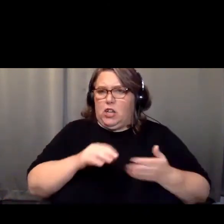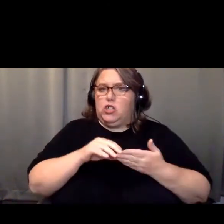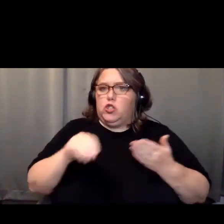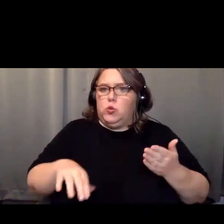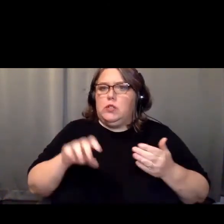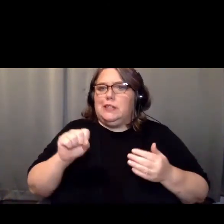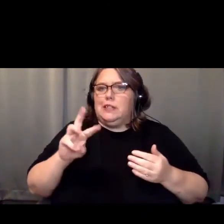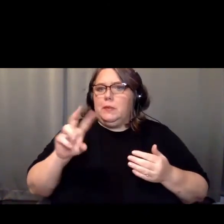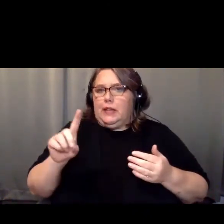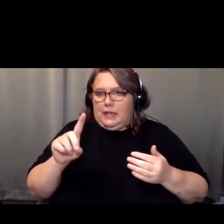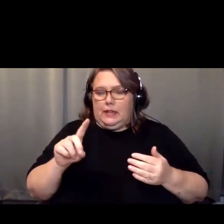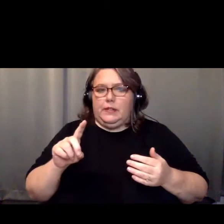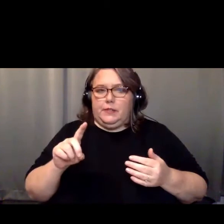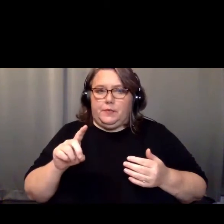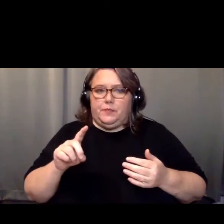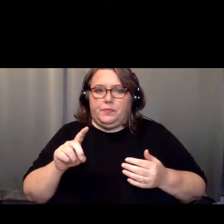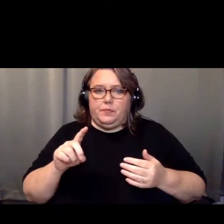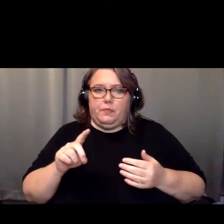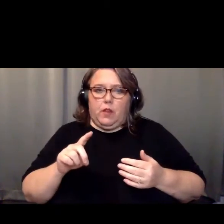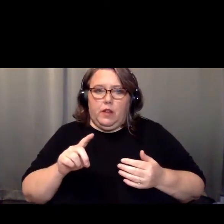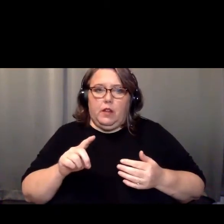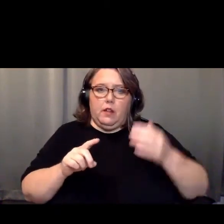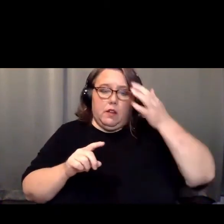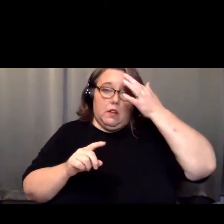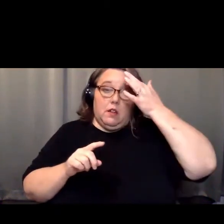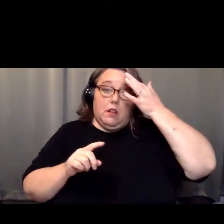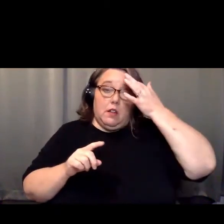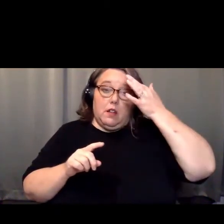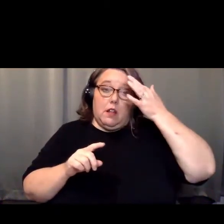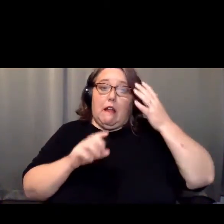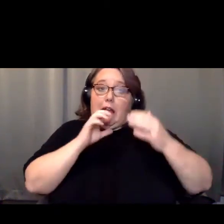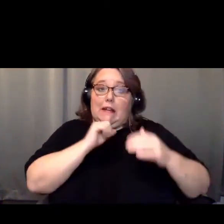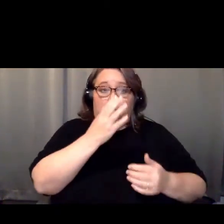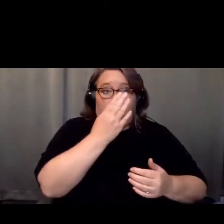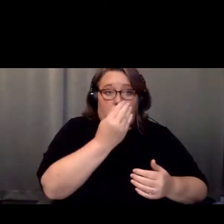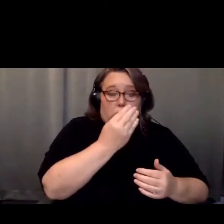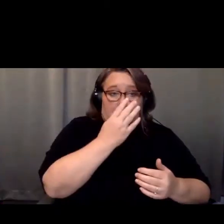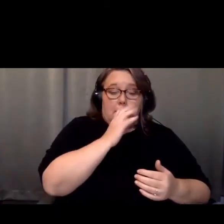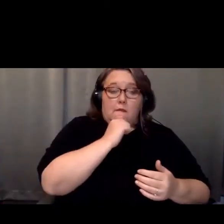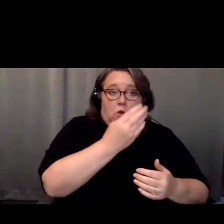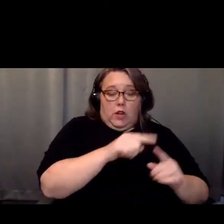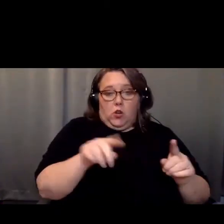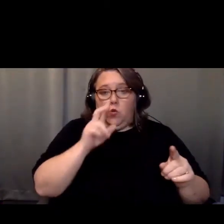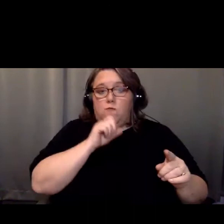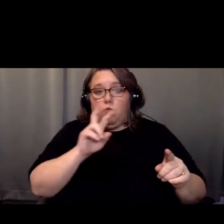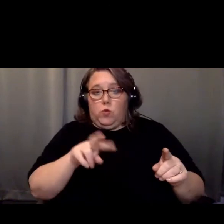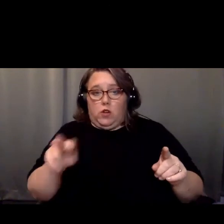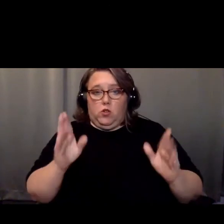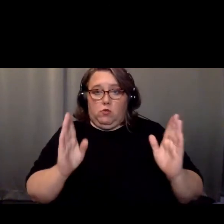that has a disability, someone between the ages of 14 and 22 and that's based on policies